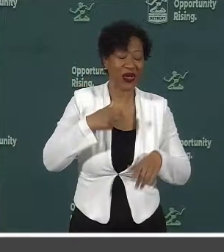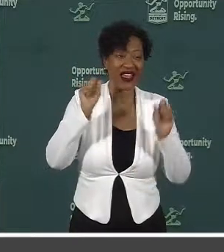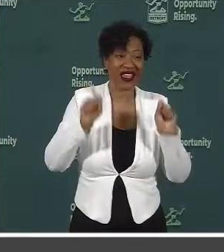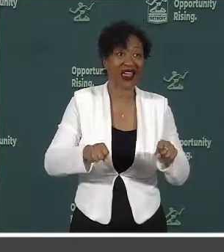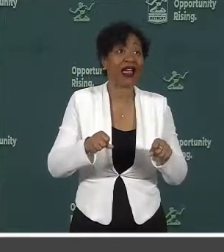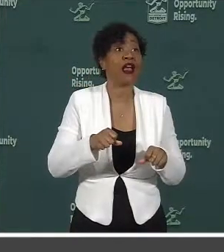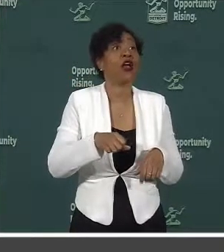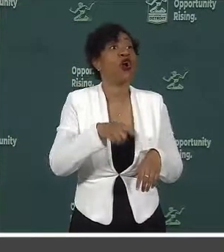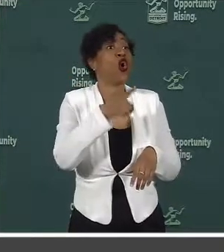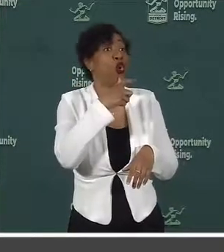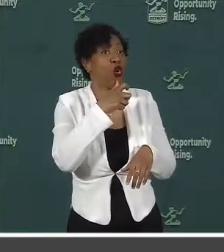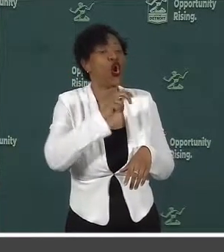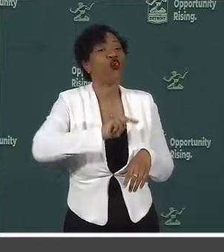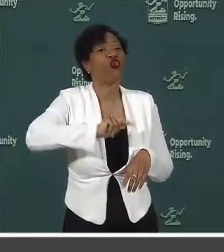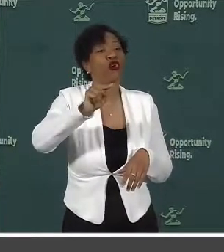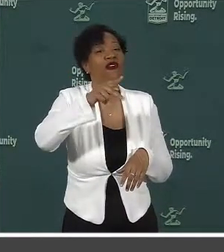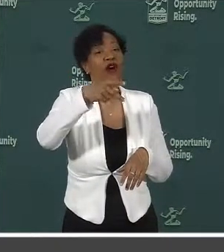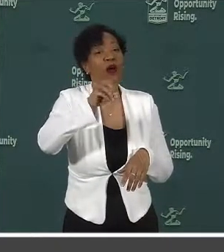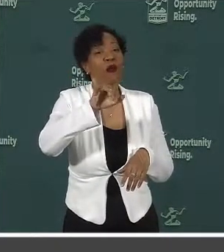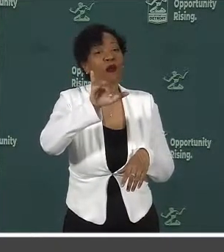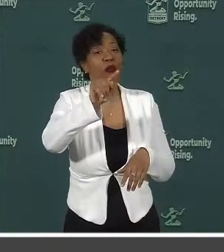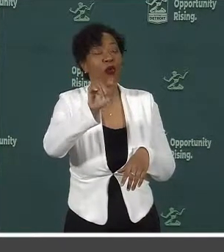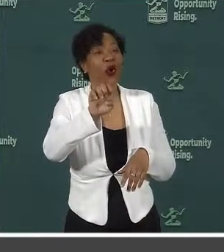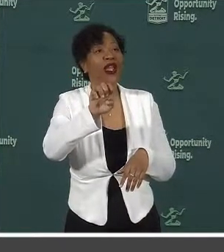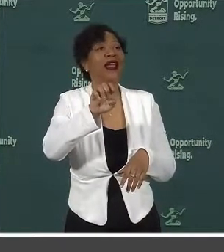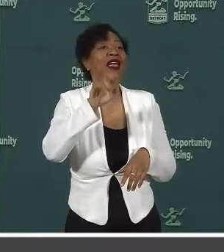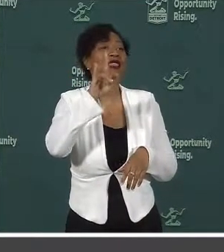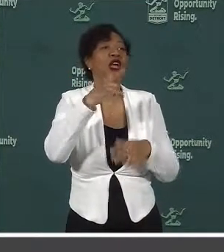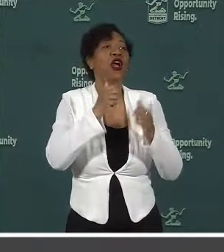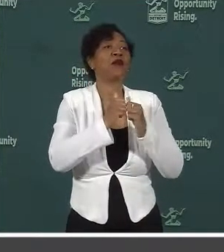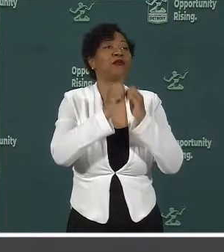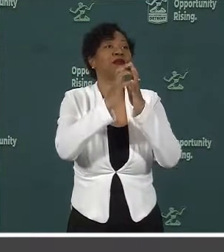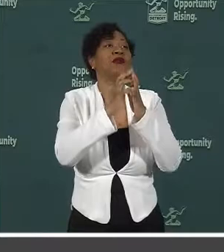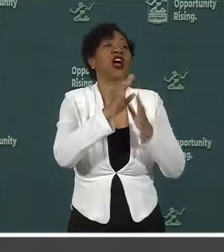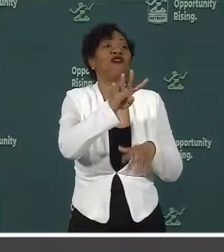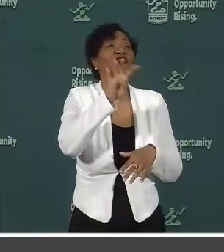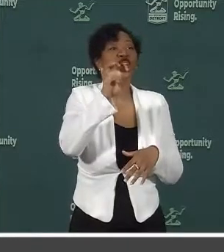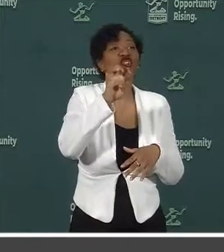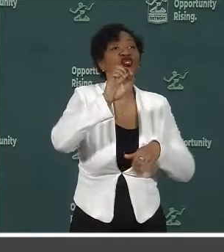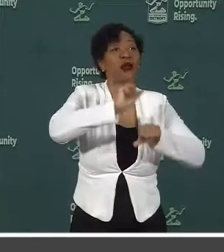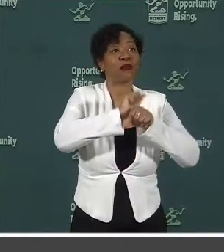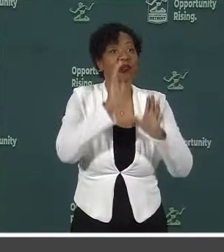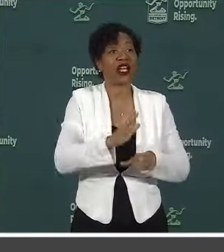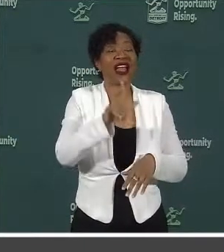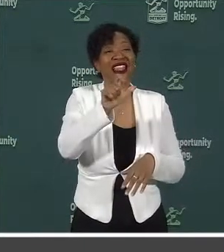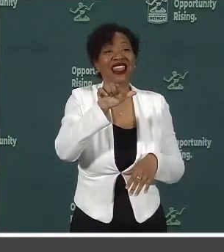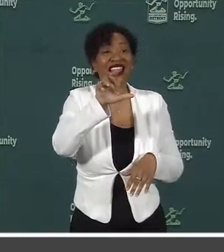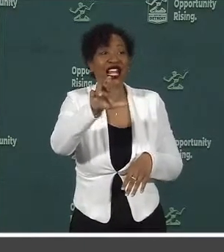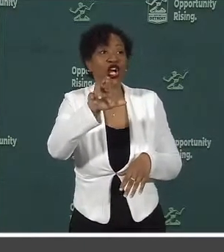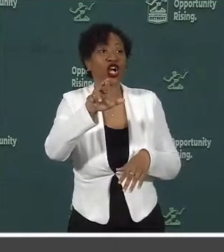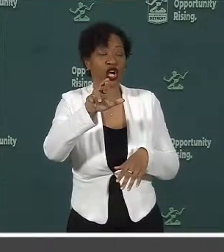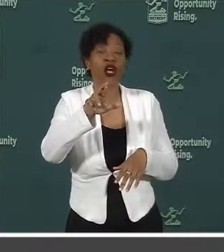HUNDRED EMPLOYEE LERE SEATING PLAN THAT'S GOING TO MAKE THE SEATS THAT GO INTO THIS FACTORY ON THE ELECTRIC VEHICLES AND I